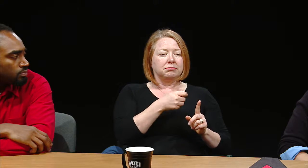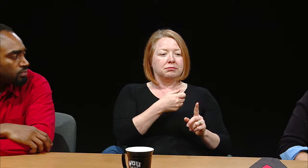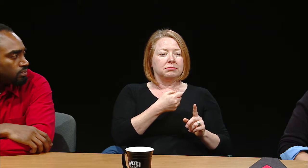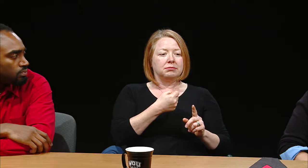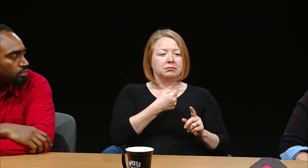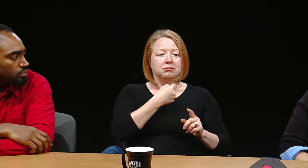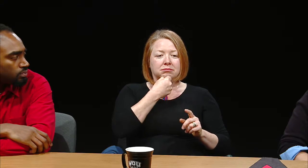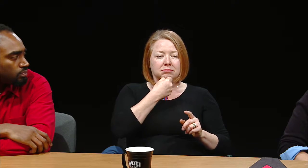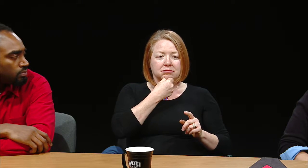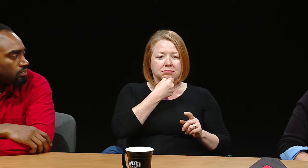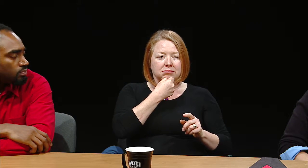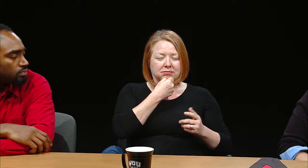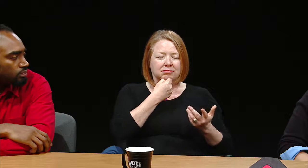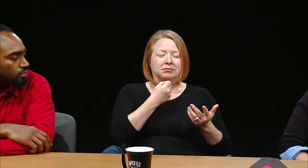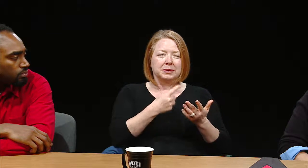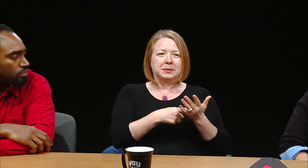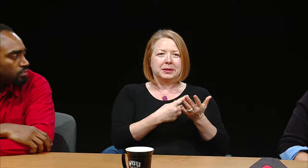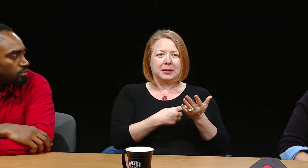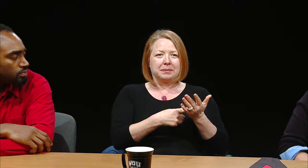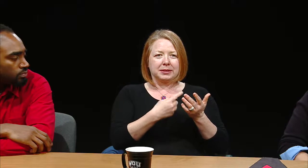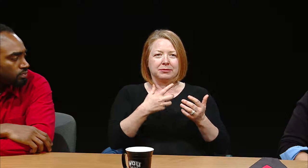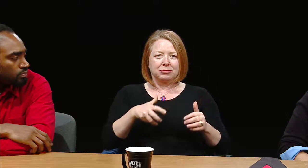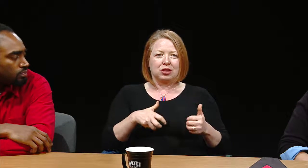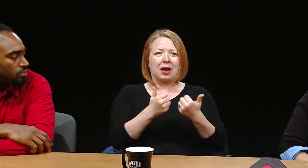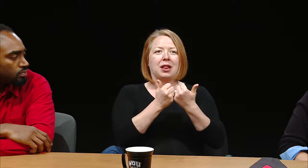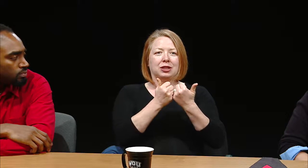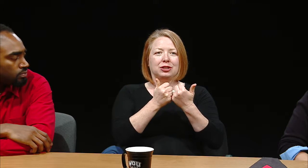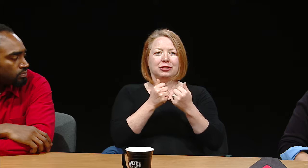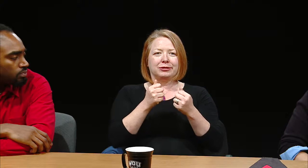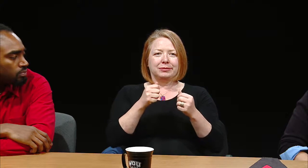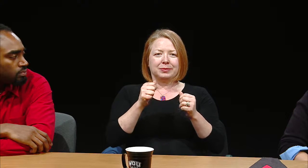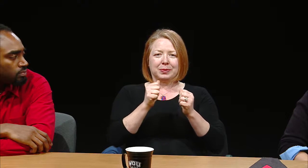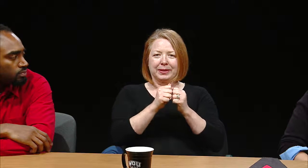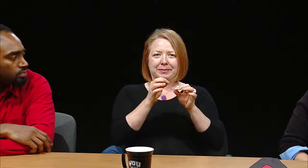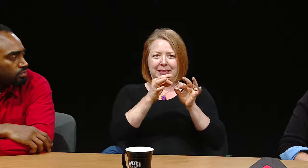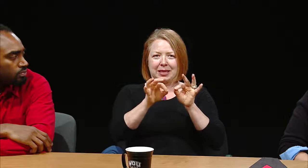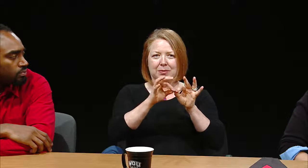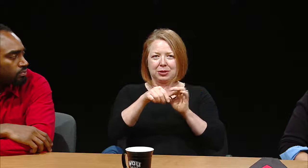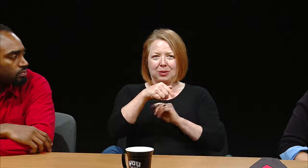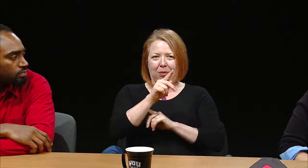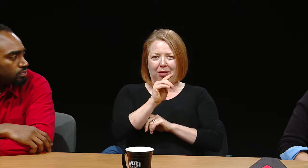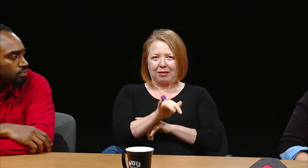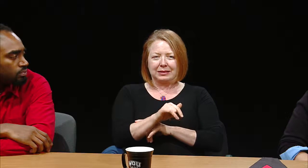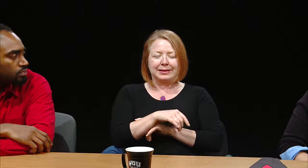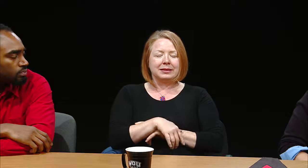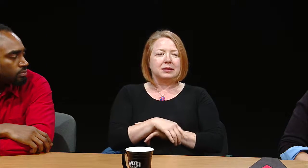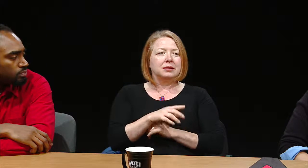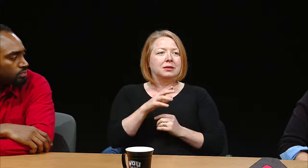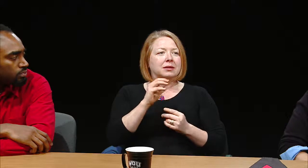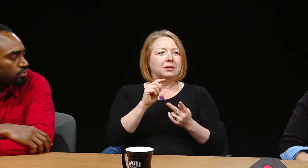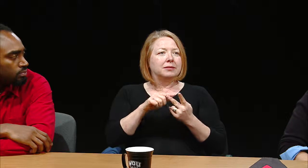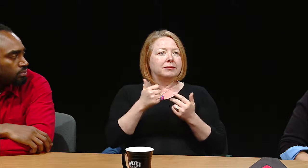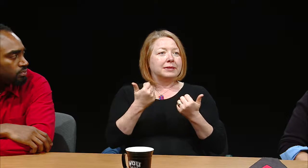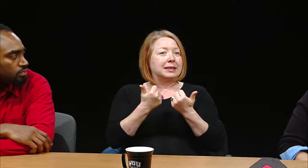And so my partner had to give testimony to the police, and so she made this video while she was there, but of course it was in sign language,